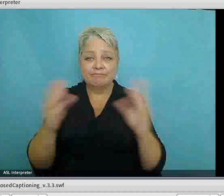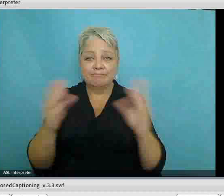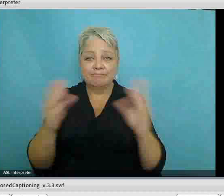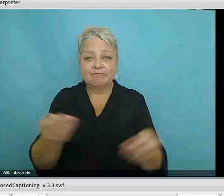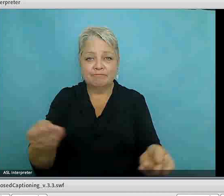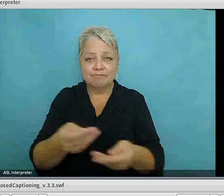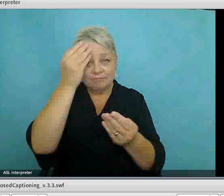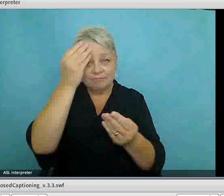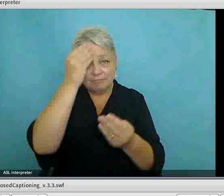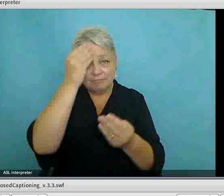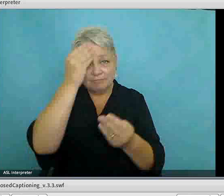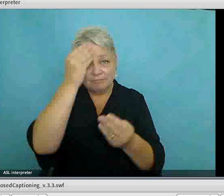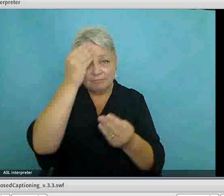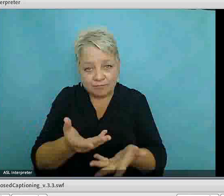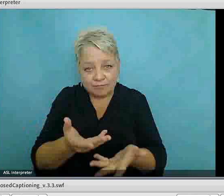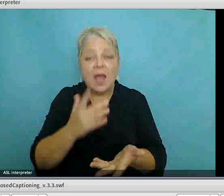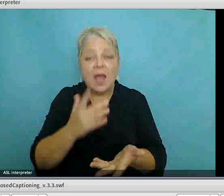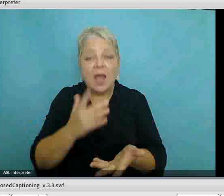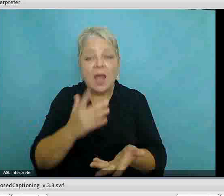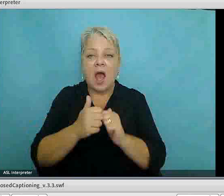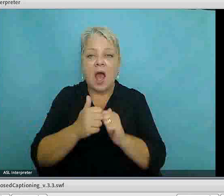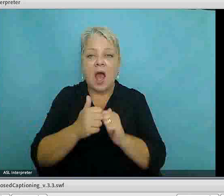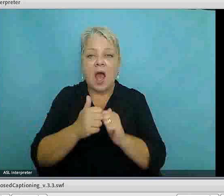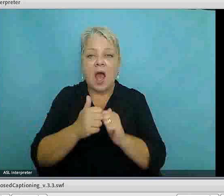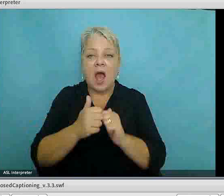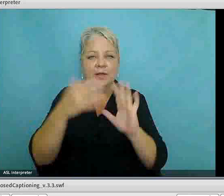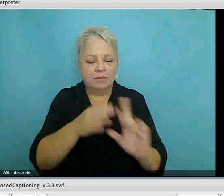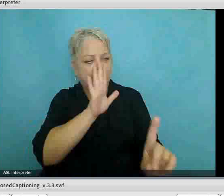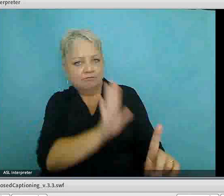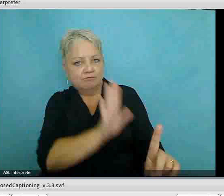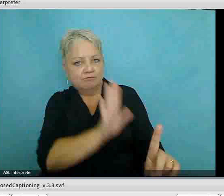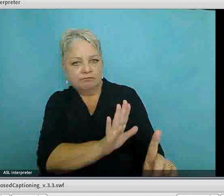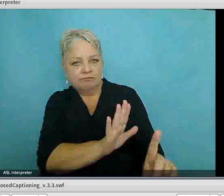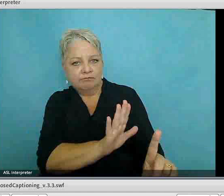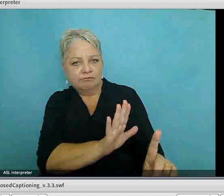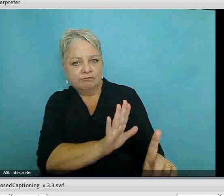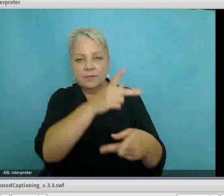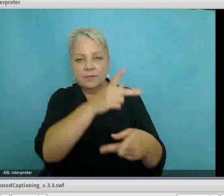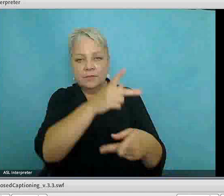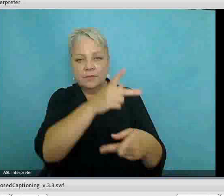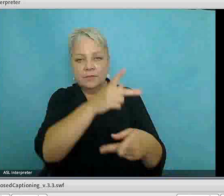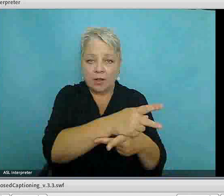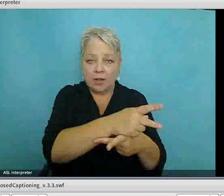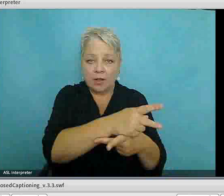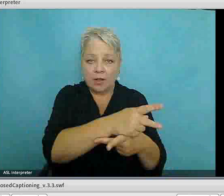and to really be respectful of the best way for that member to get those services.